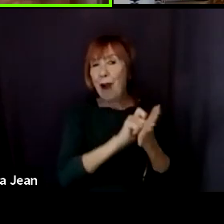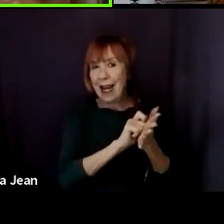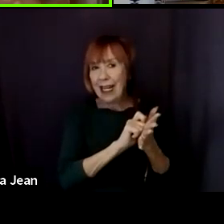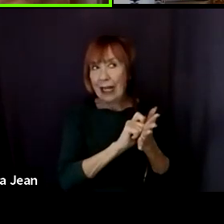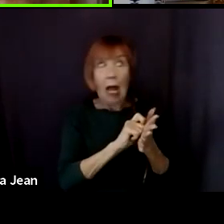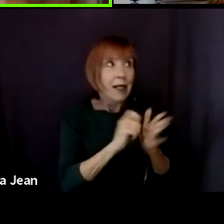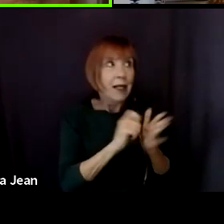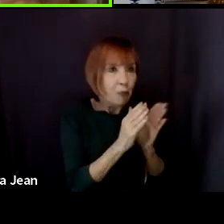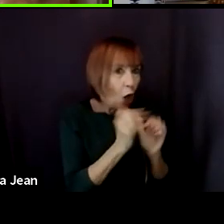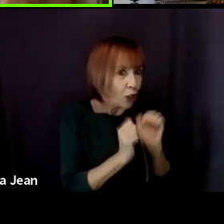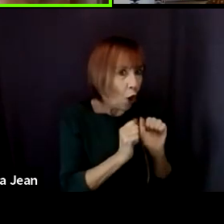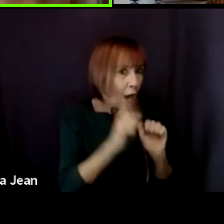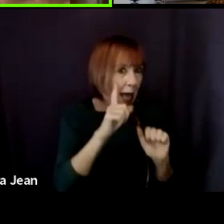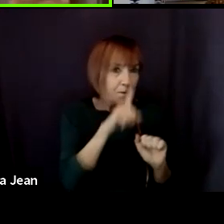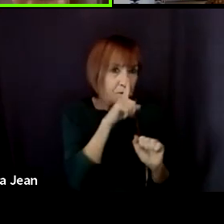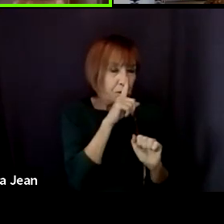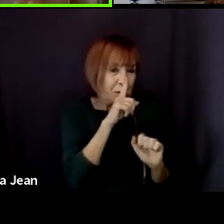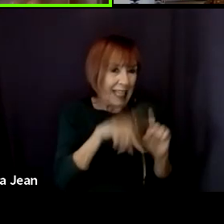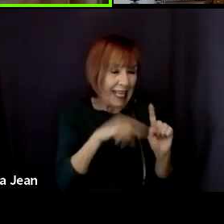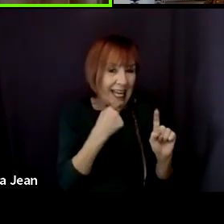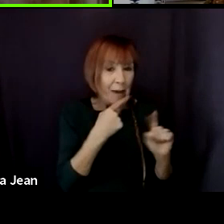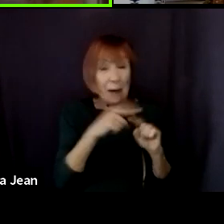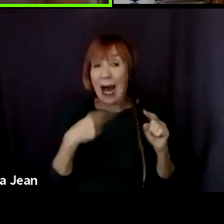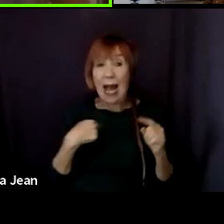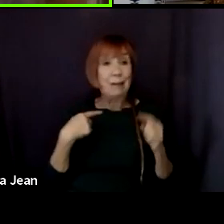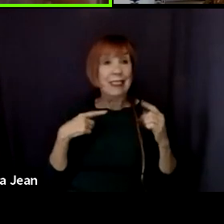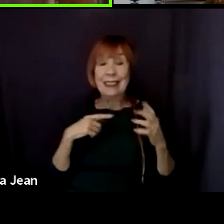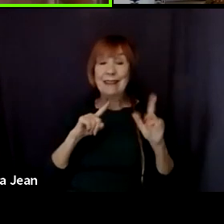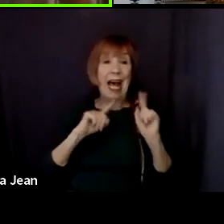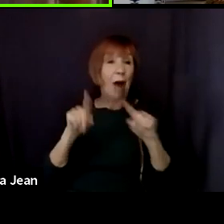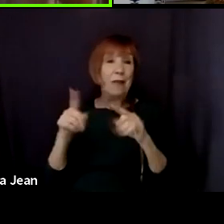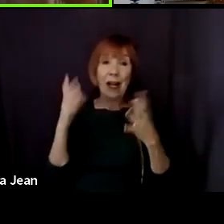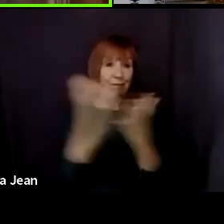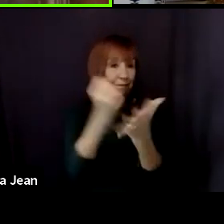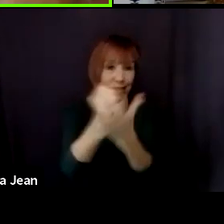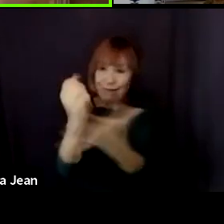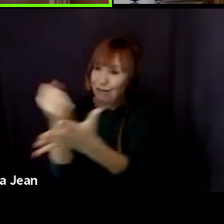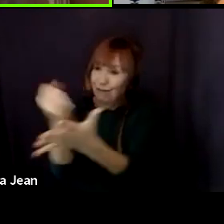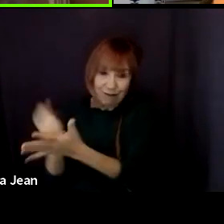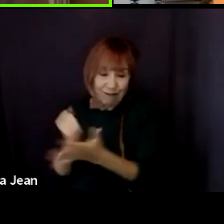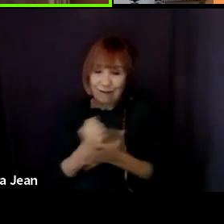but I'm out there trying to give it a little one minute time with 50 years in LA. Dude.